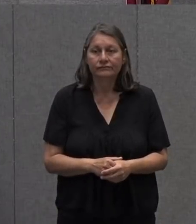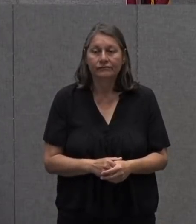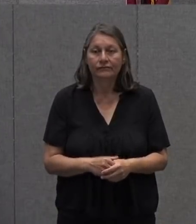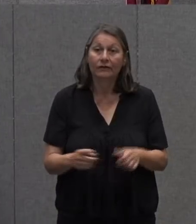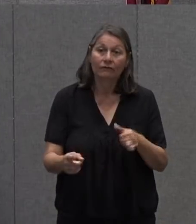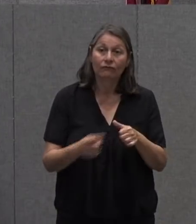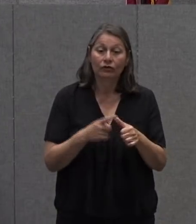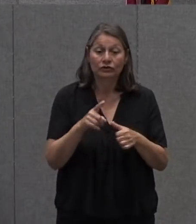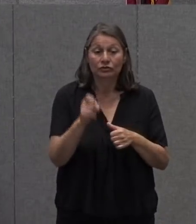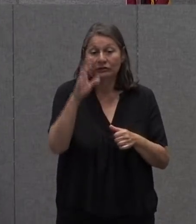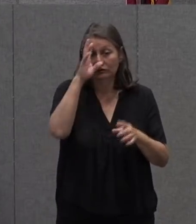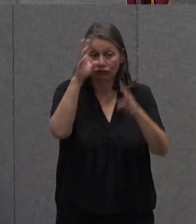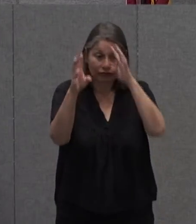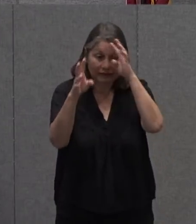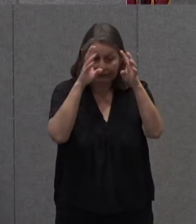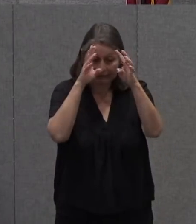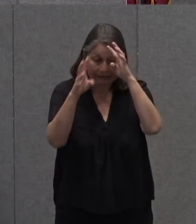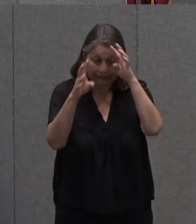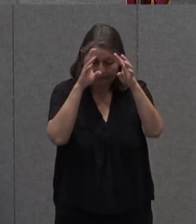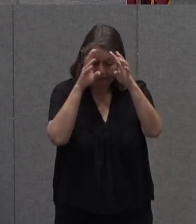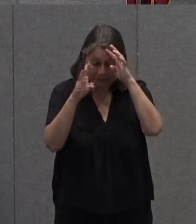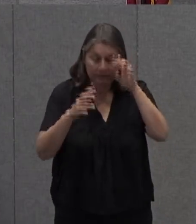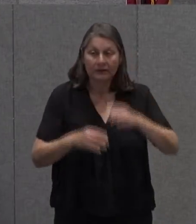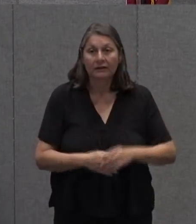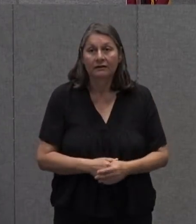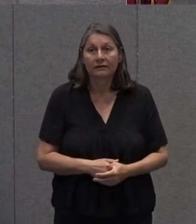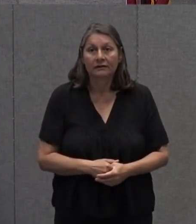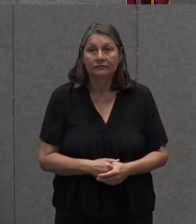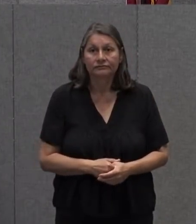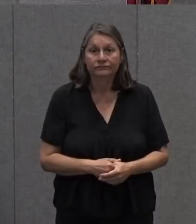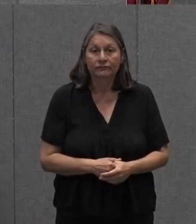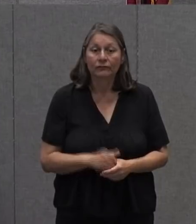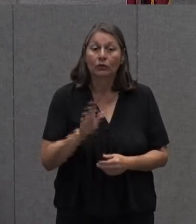when you're brainstorming your Cinquain is your subject.